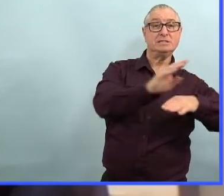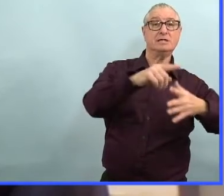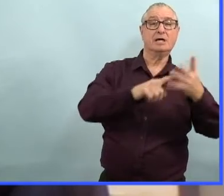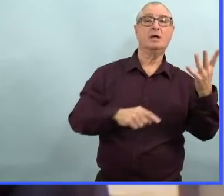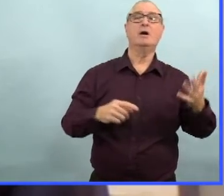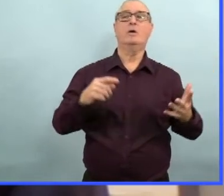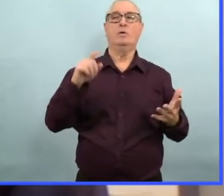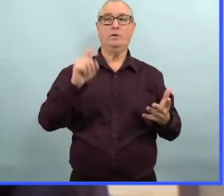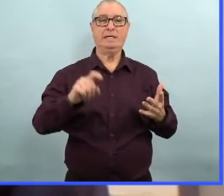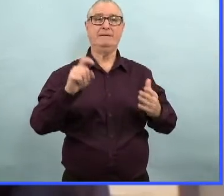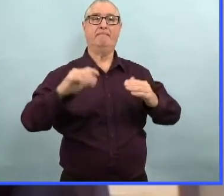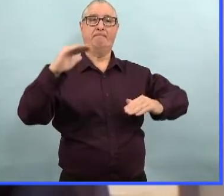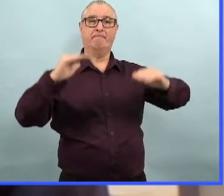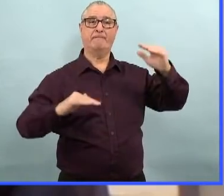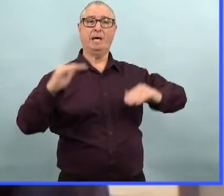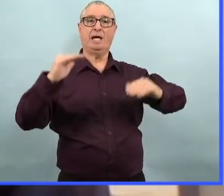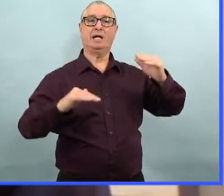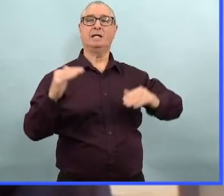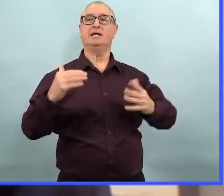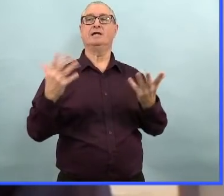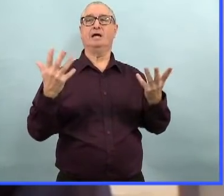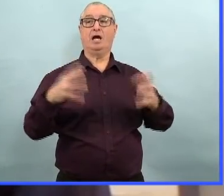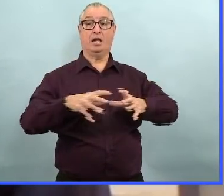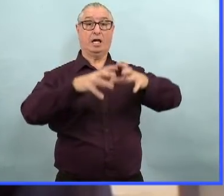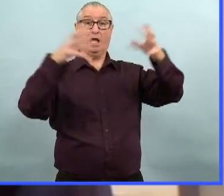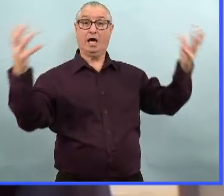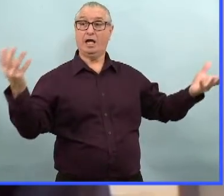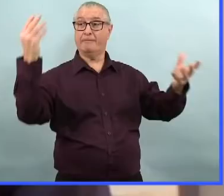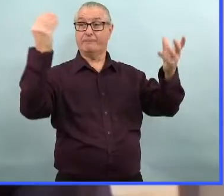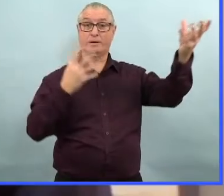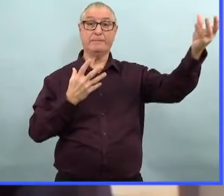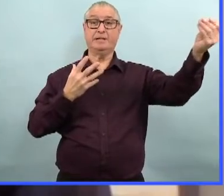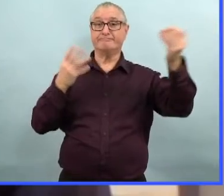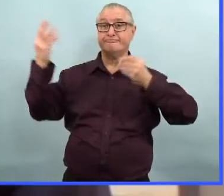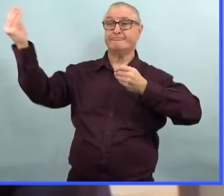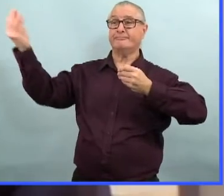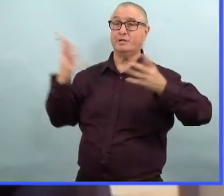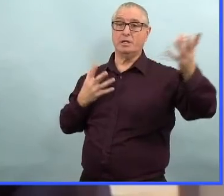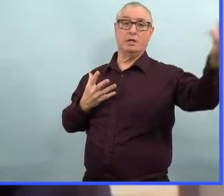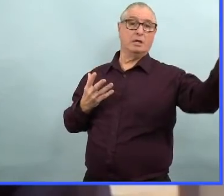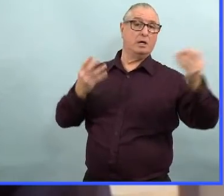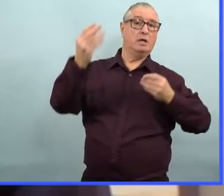information from a lot of experts um in public health and acute care and other stakeholders